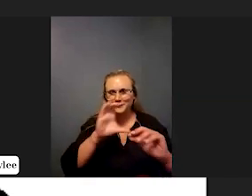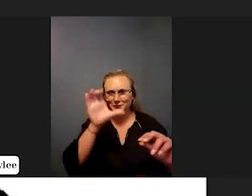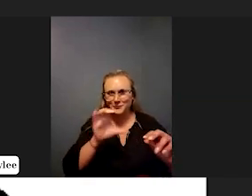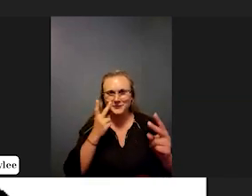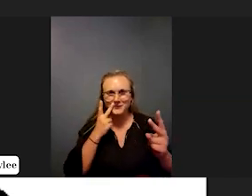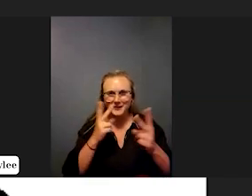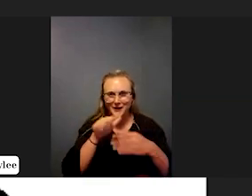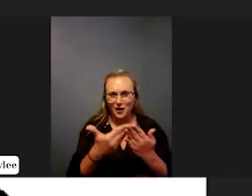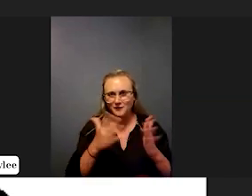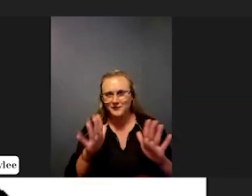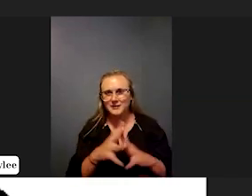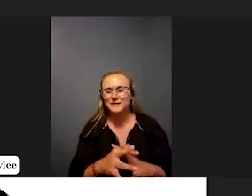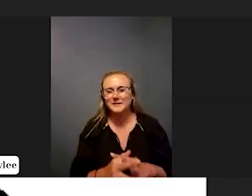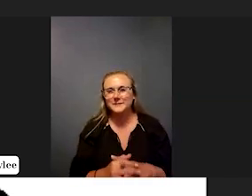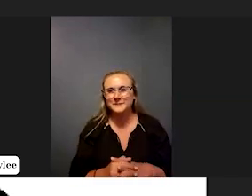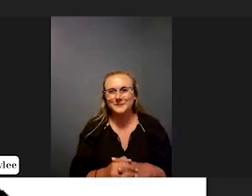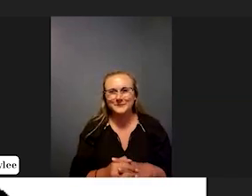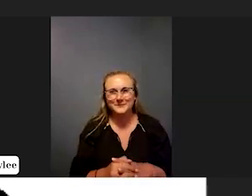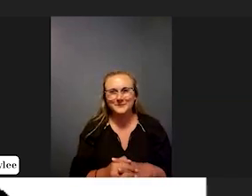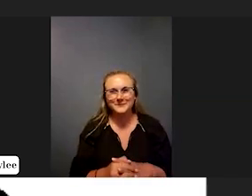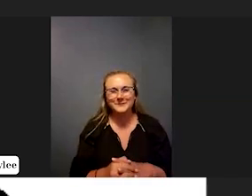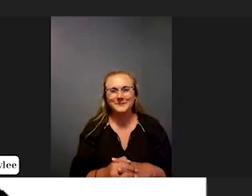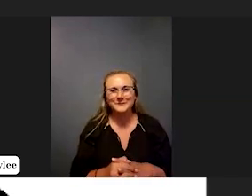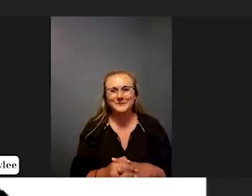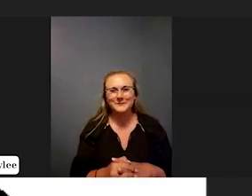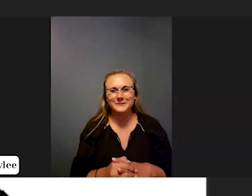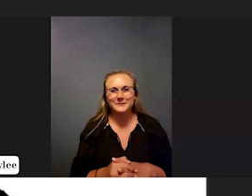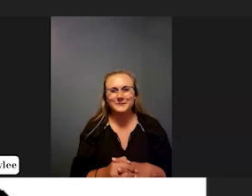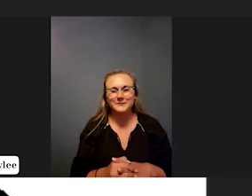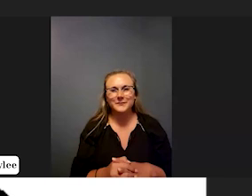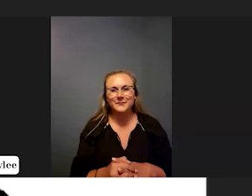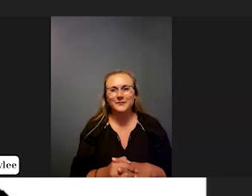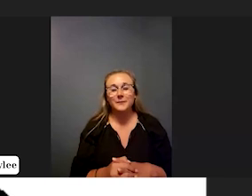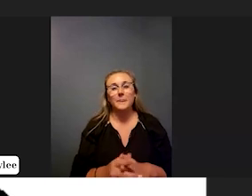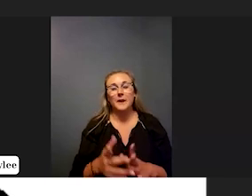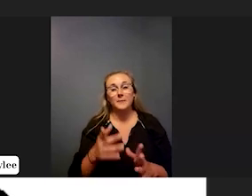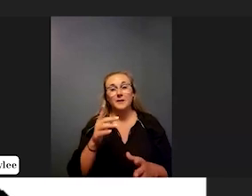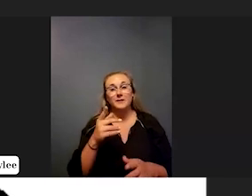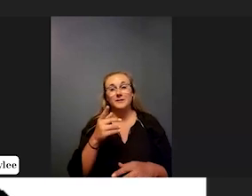Uh. So in that case, it's probably important that everything is in sequence.